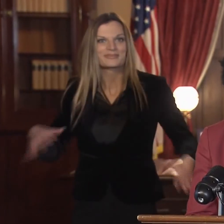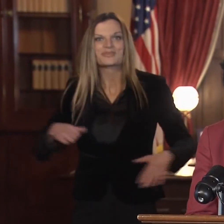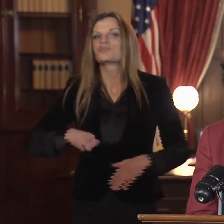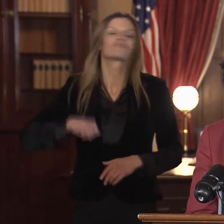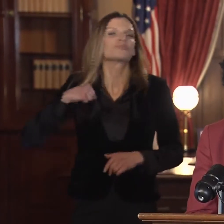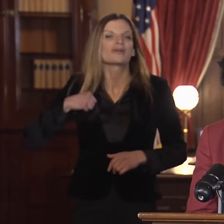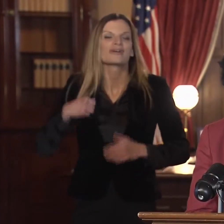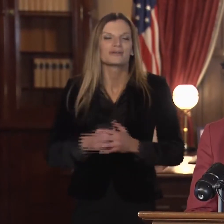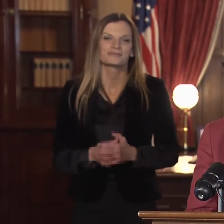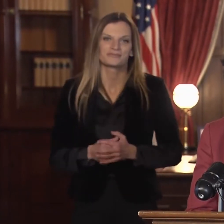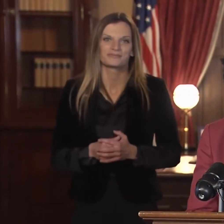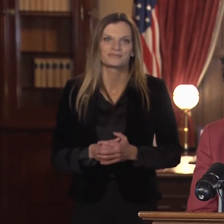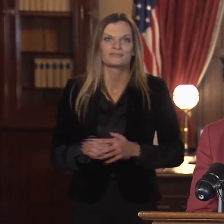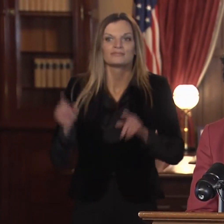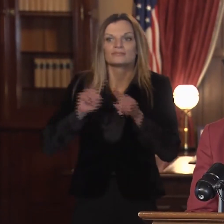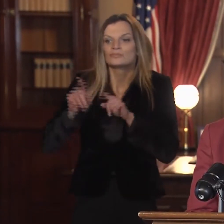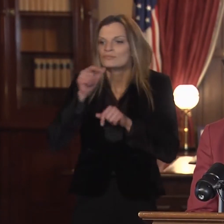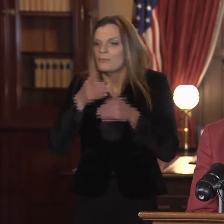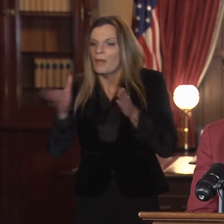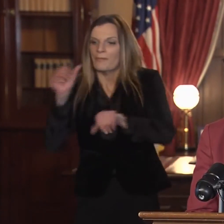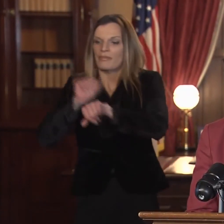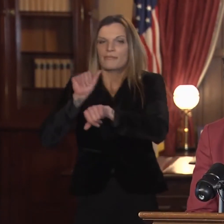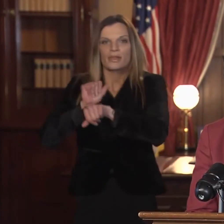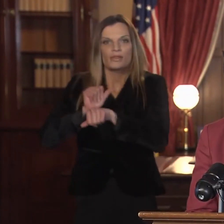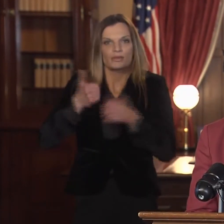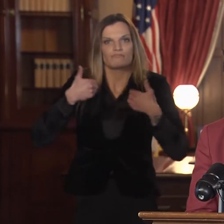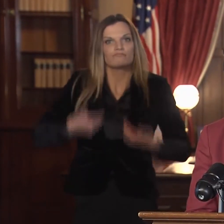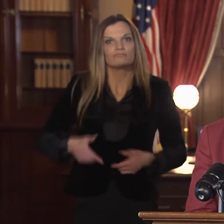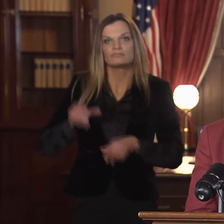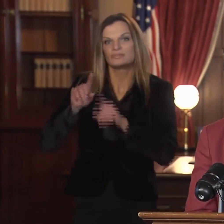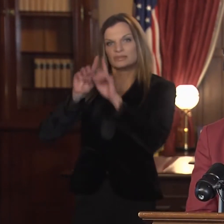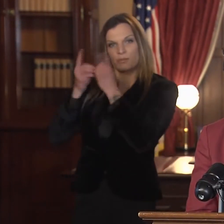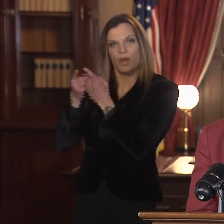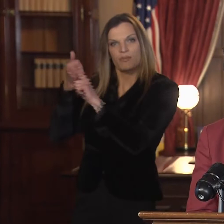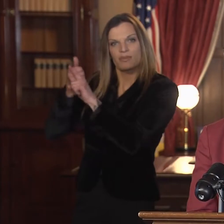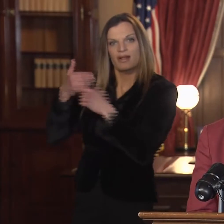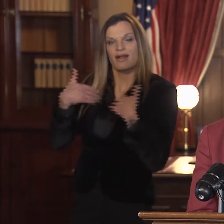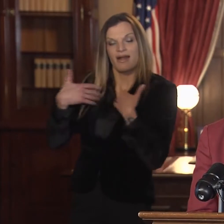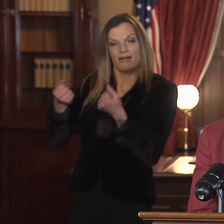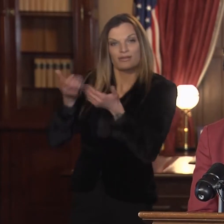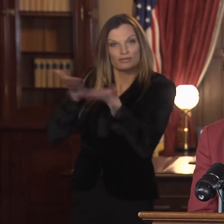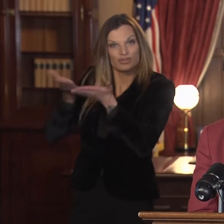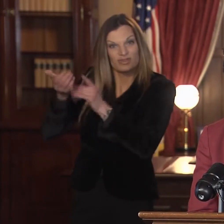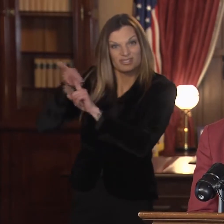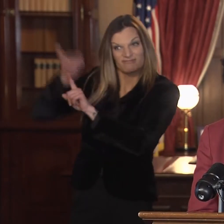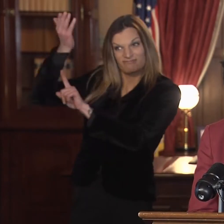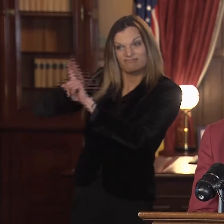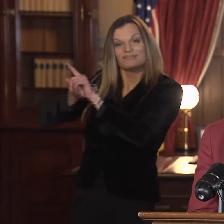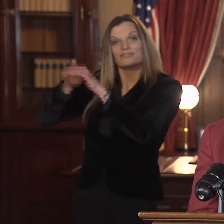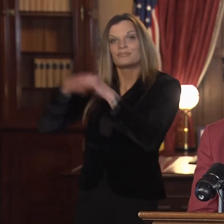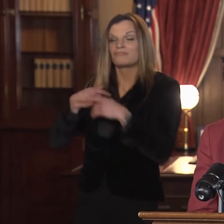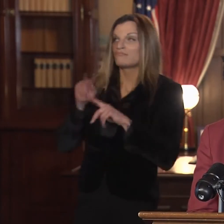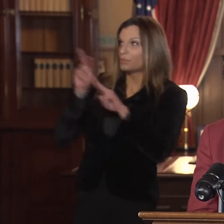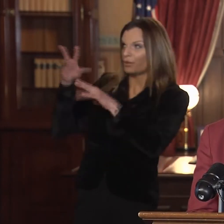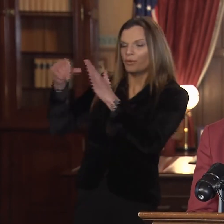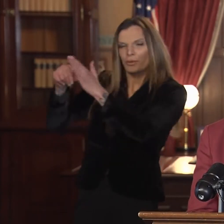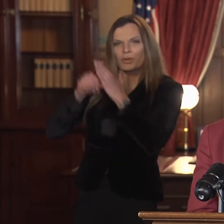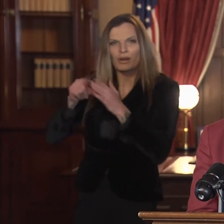HERE IN MICHIGAN WHO HELPED TO MAKE THIS HAPPEN. I'M ALSO INCREDIBLY PROUD OF THE MULTIPLE PUBLIC HEALTH